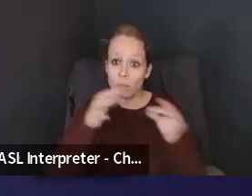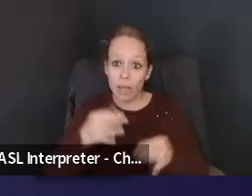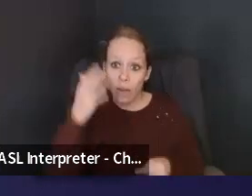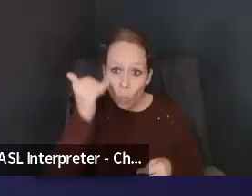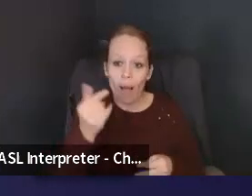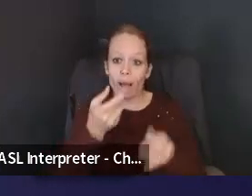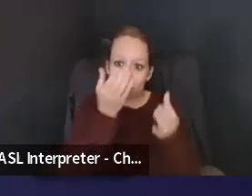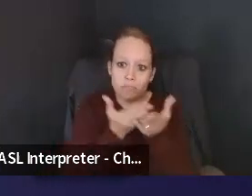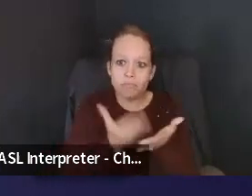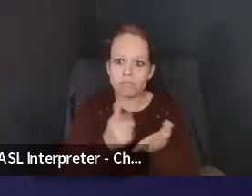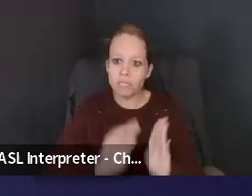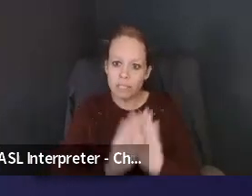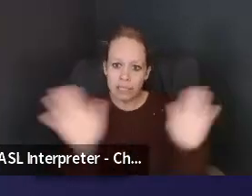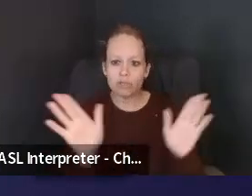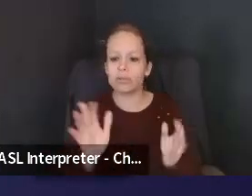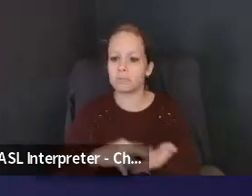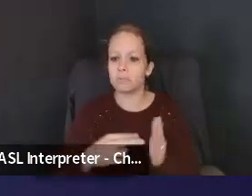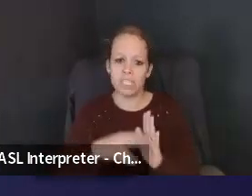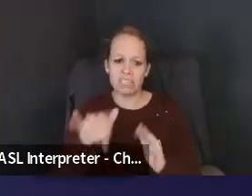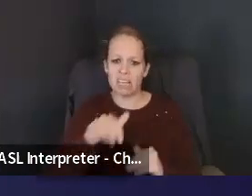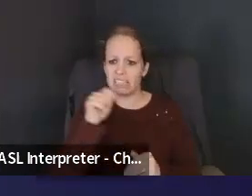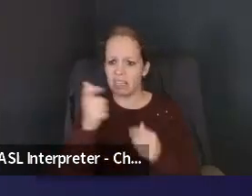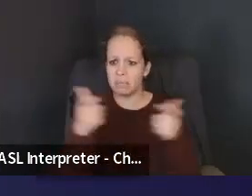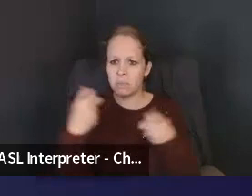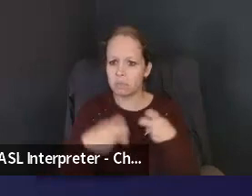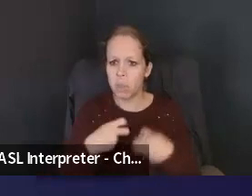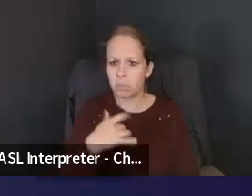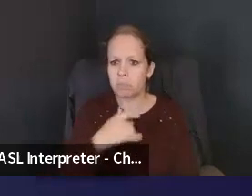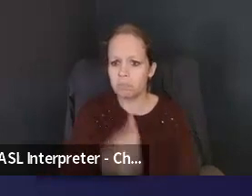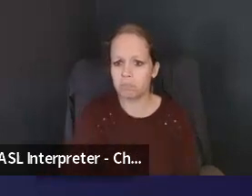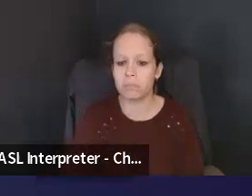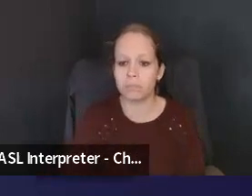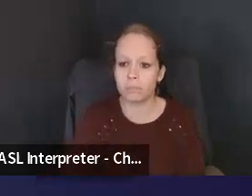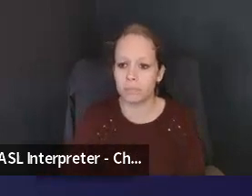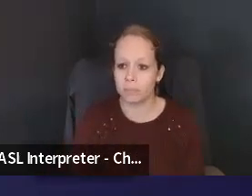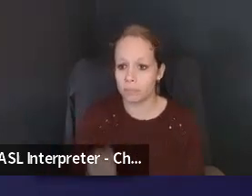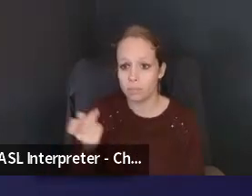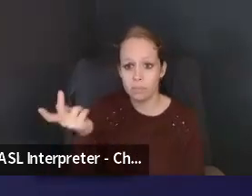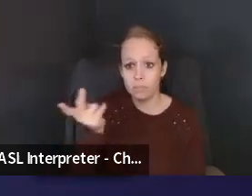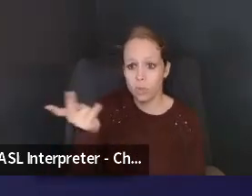about that that's usually not a major problem. Dr. Gooden, Dr. Leslie, anything on John's question?